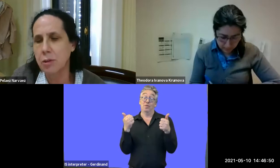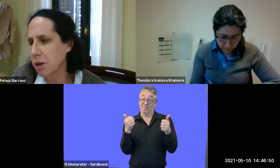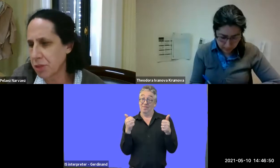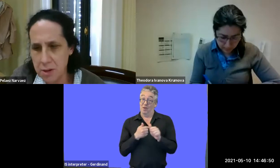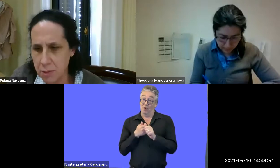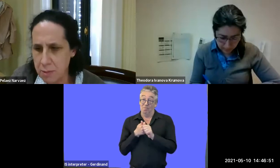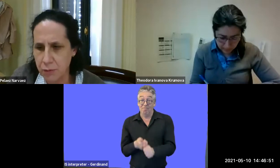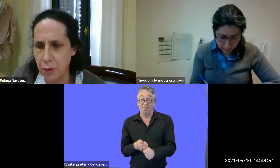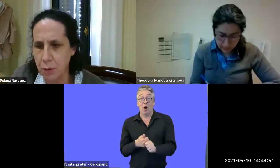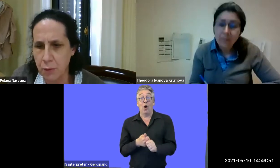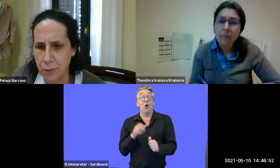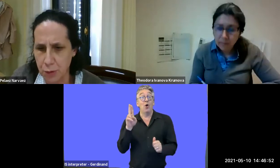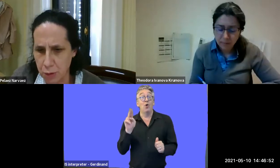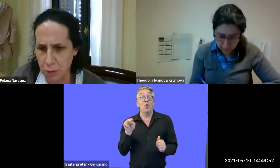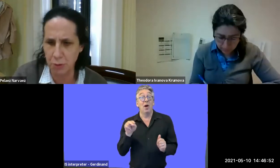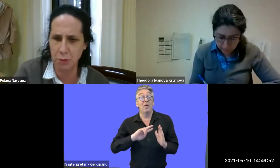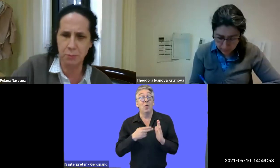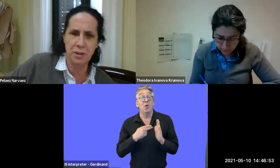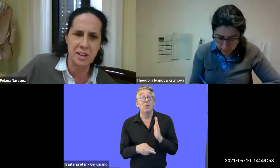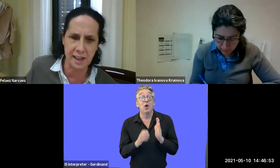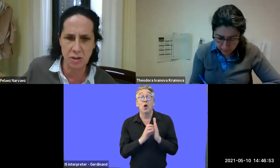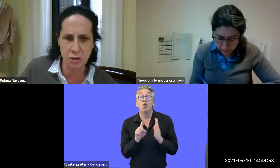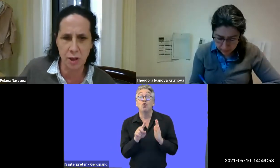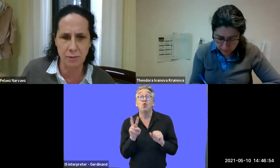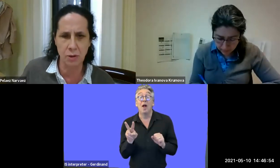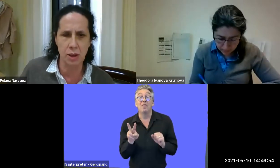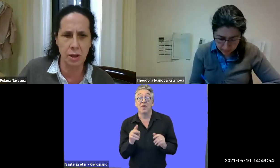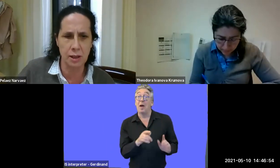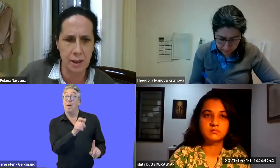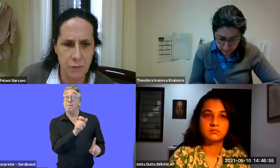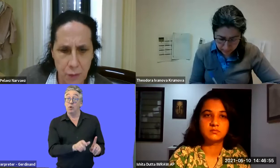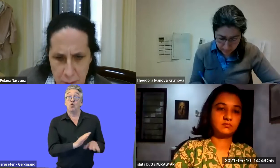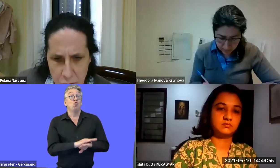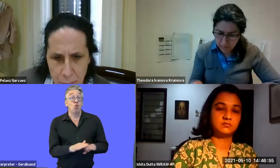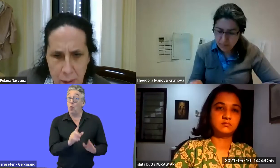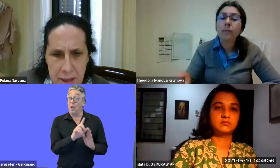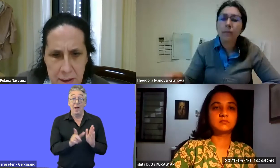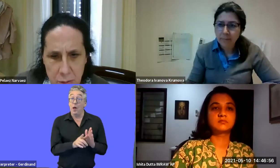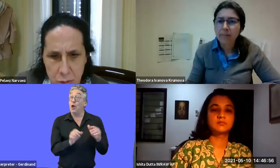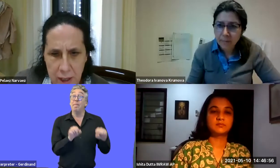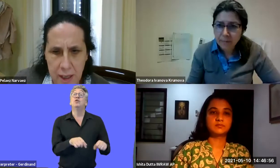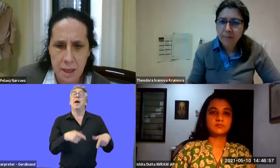Theodora, thank you very much for your presentation and information provided here today.